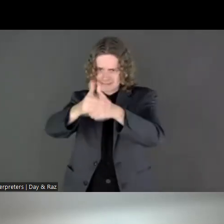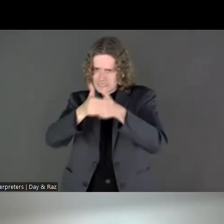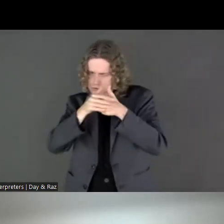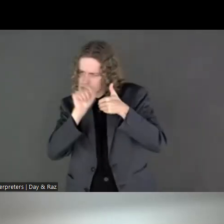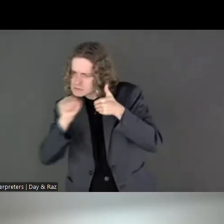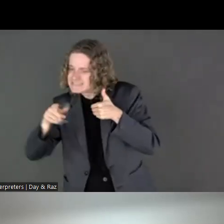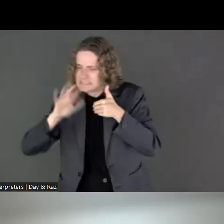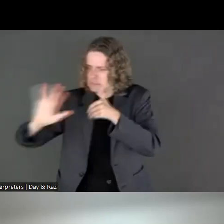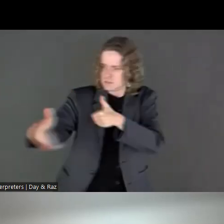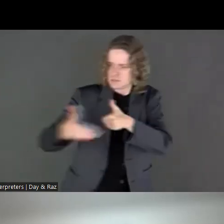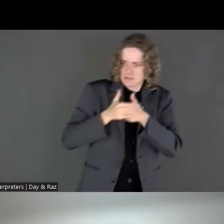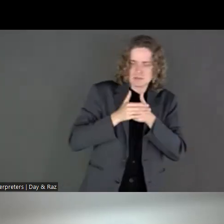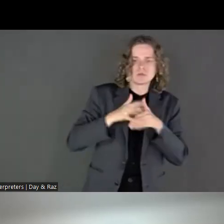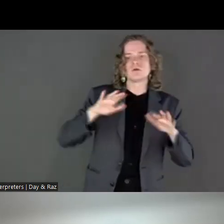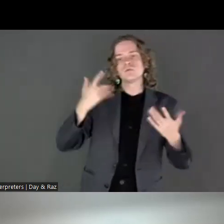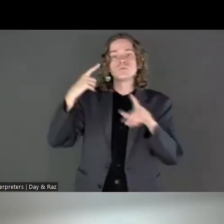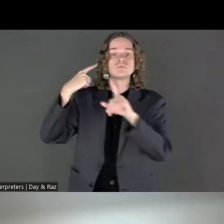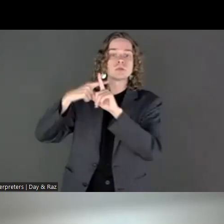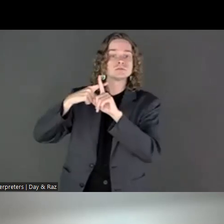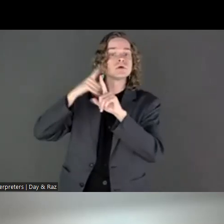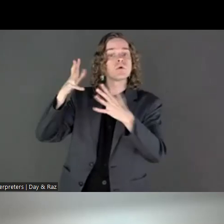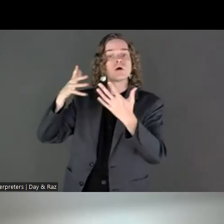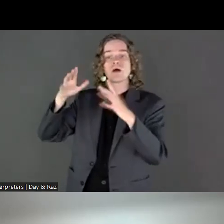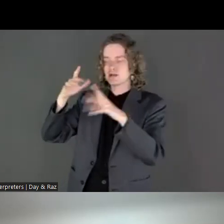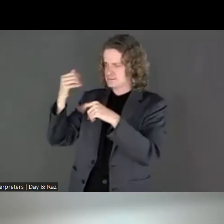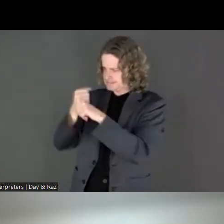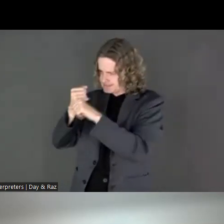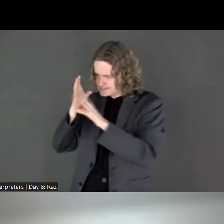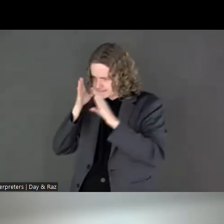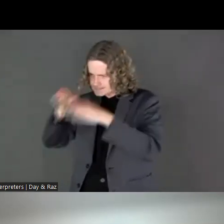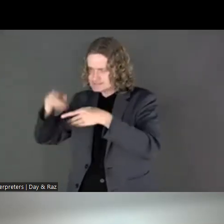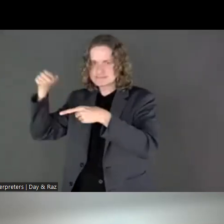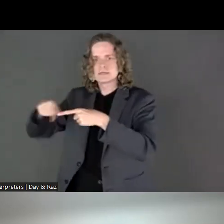main thing that has been tasked with the task force is to enable the meaningful participation,